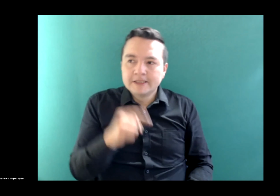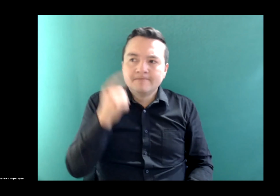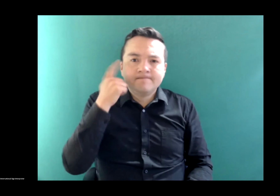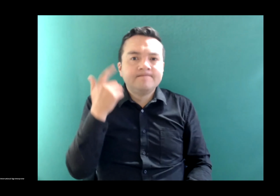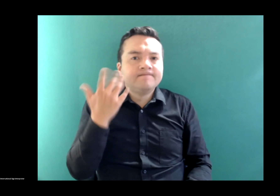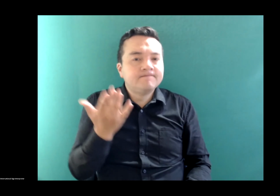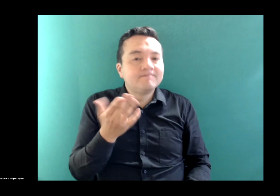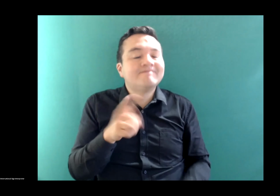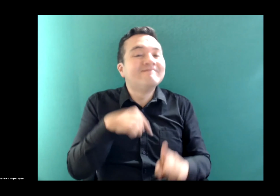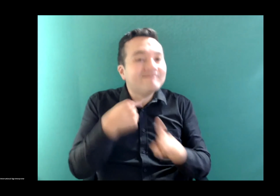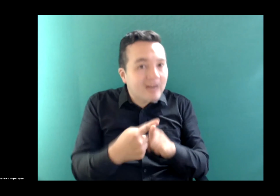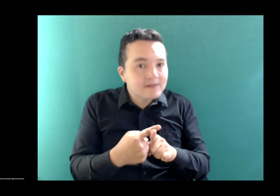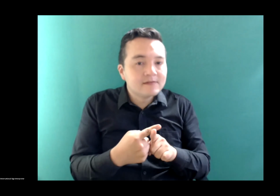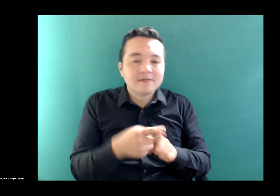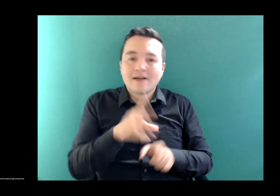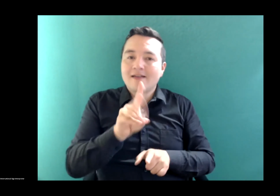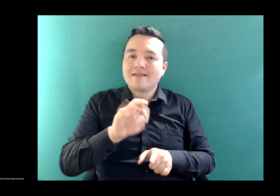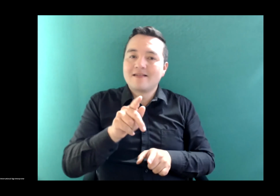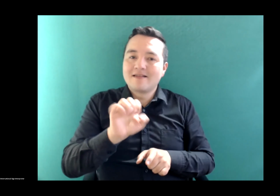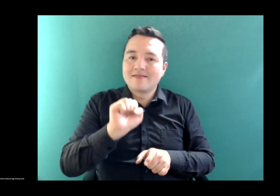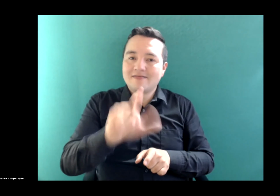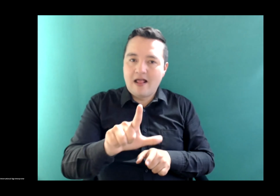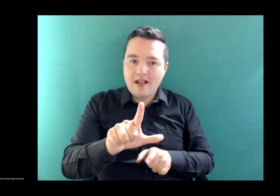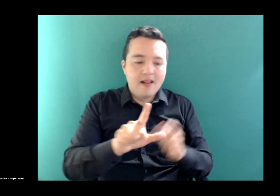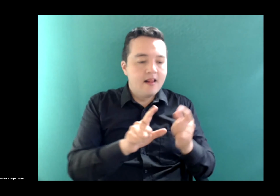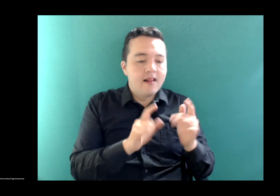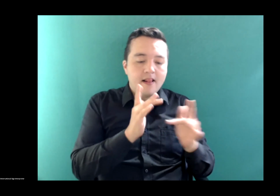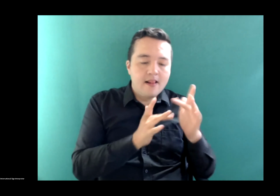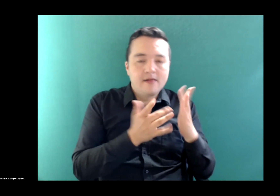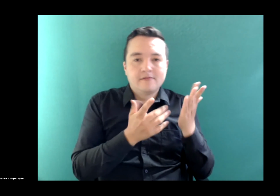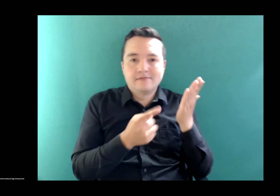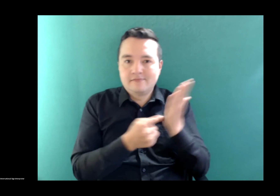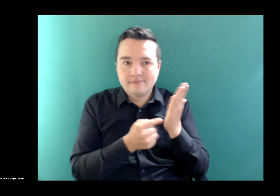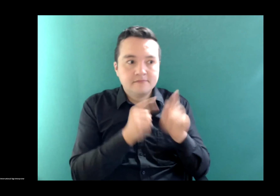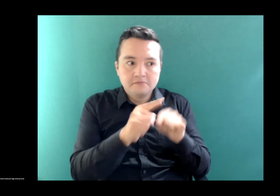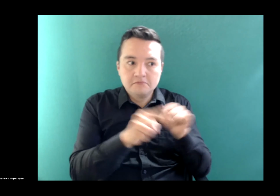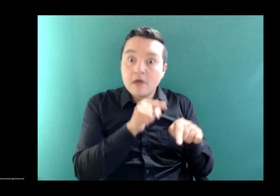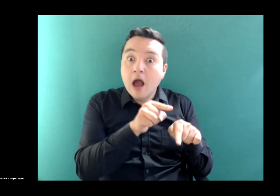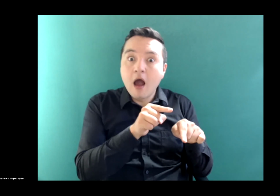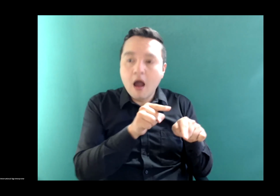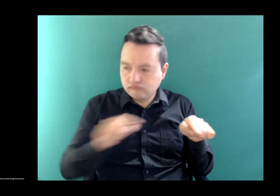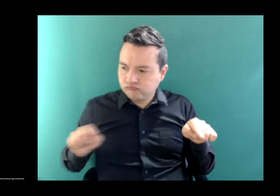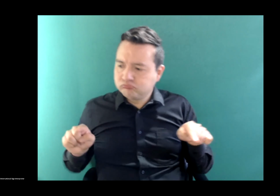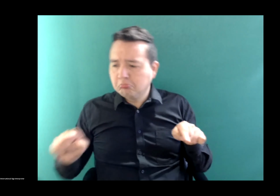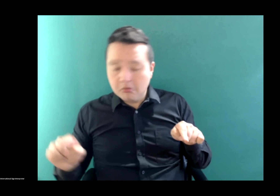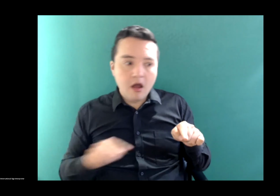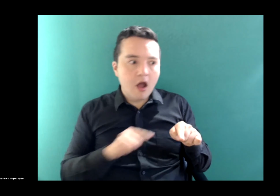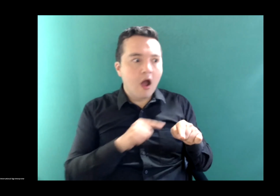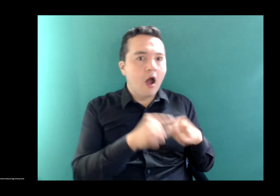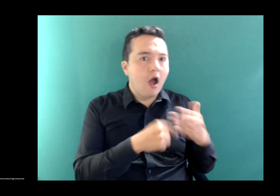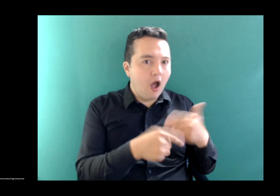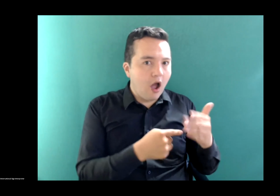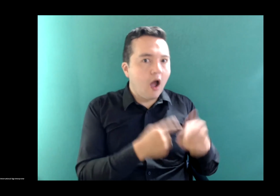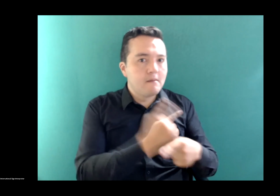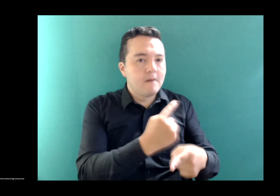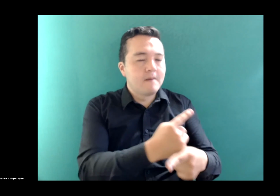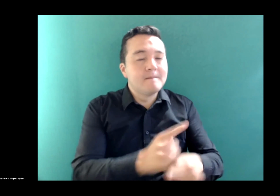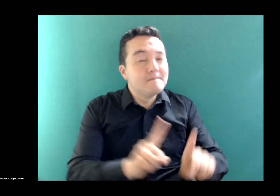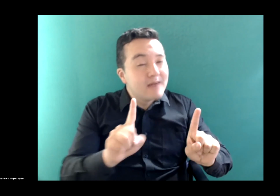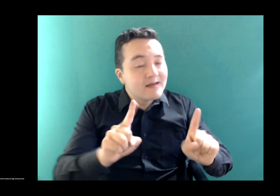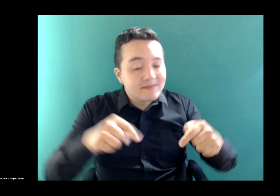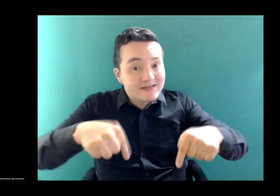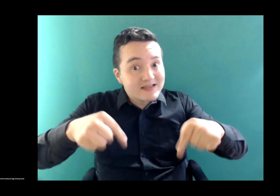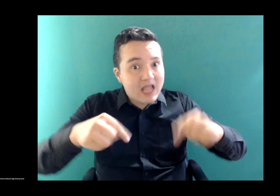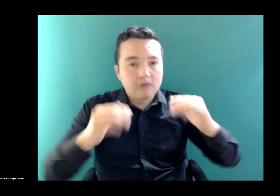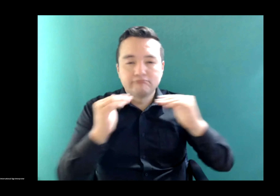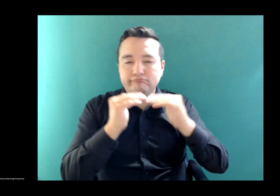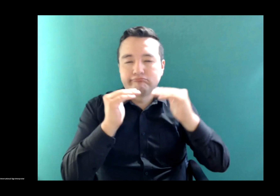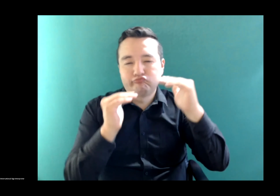A lot of years ago, we were not a good accessible country in terms of ramps and other physical accessibility.